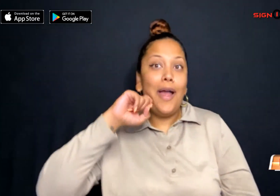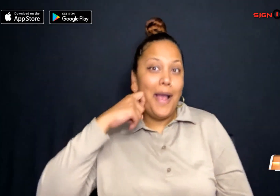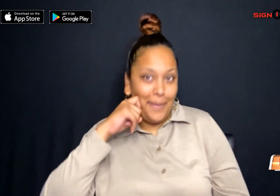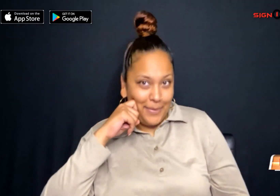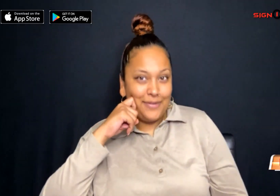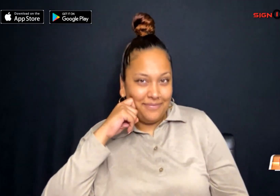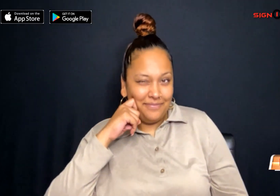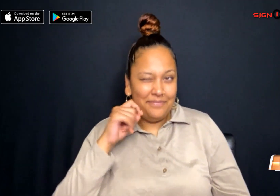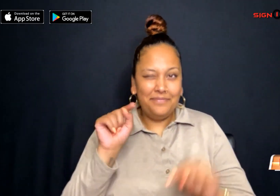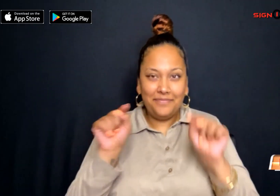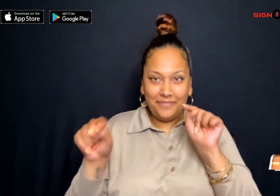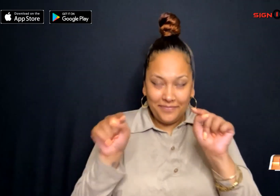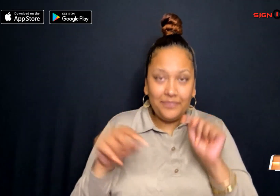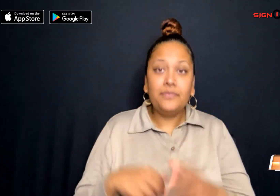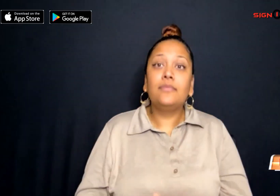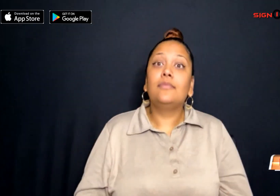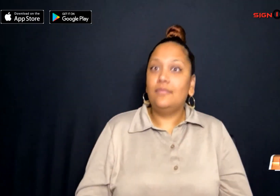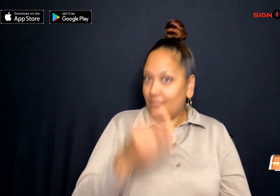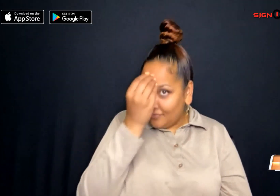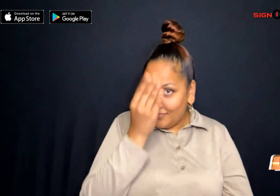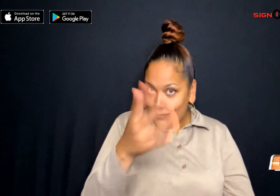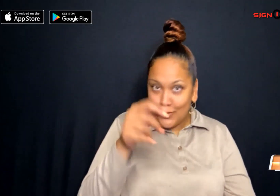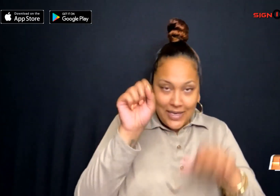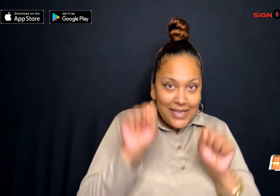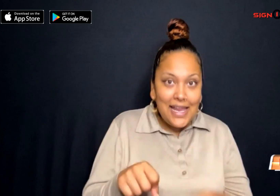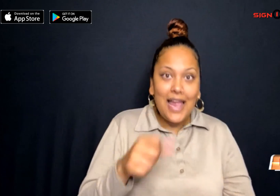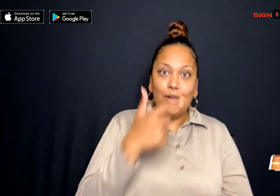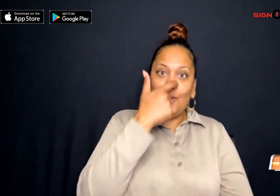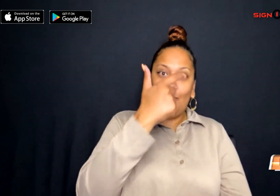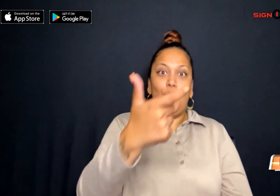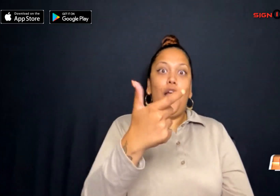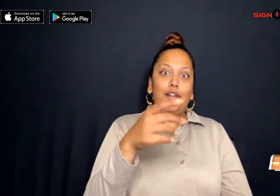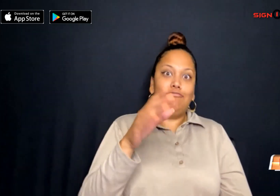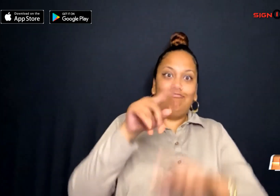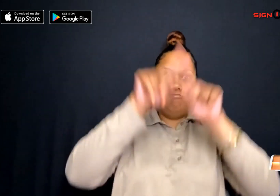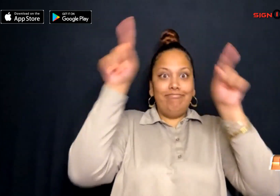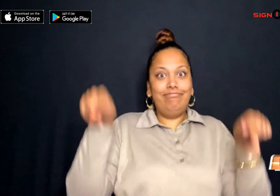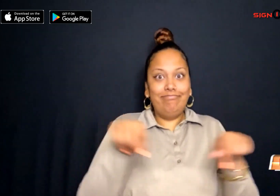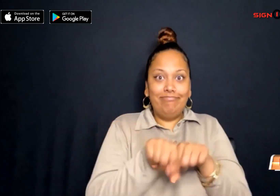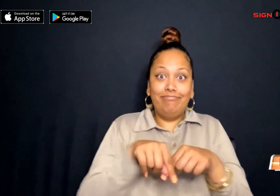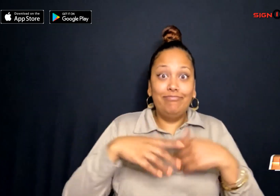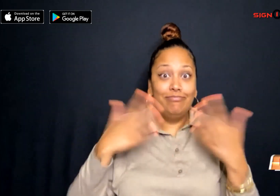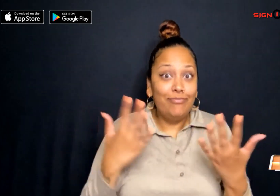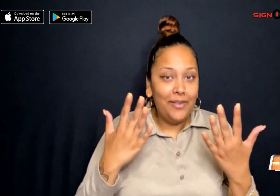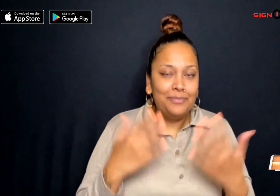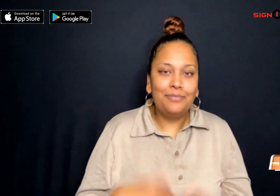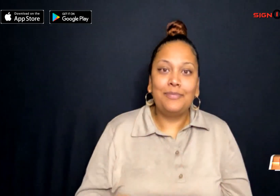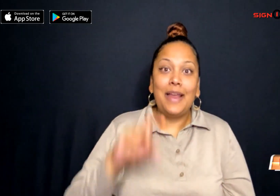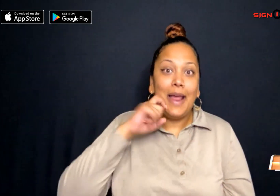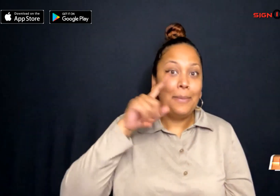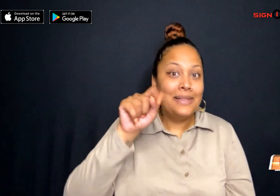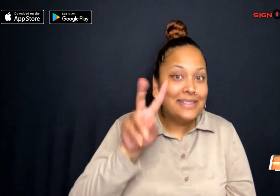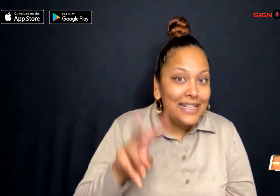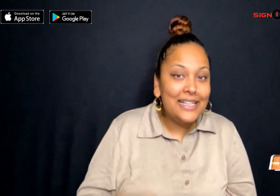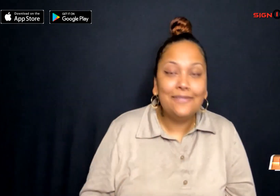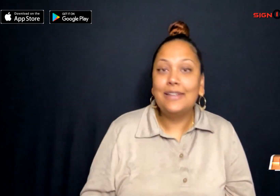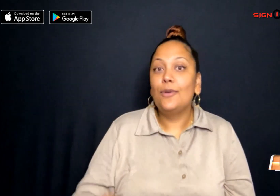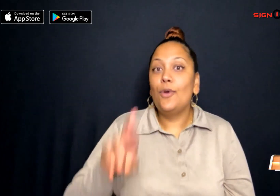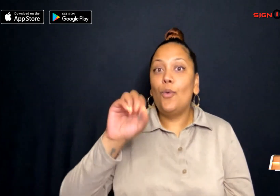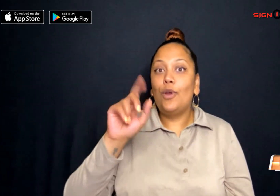to the app store or Google play store on your smart phone you can also watch on Apple TV